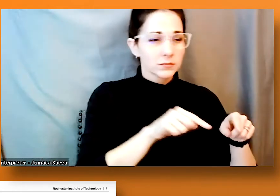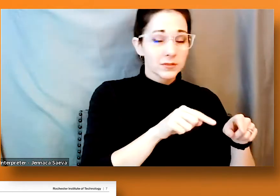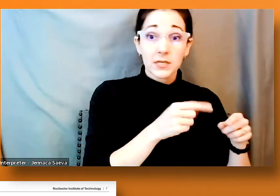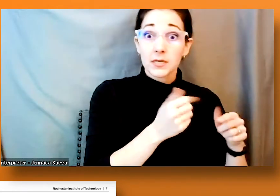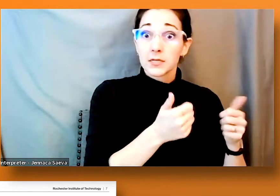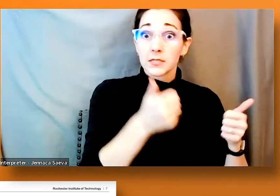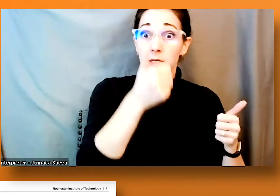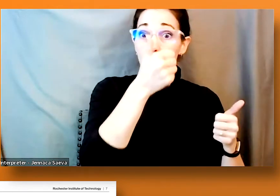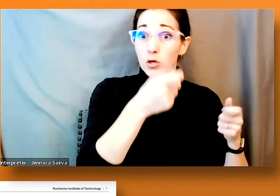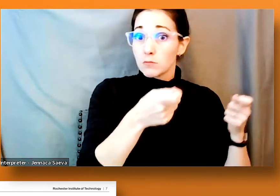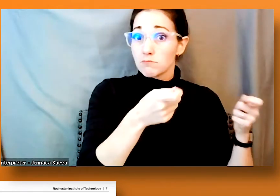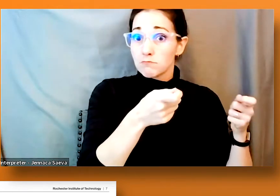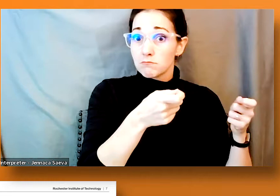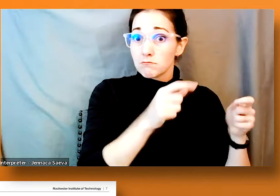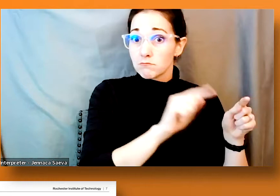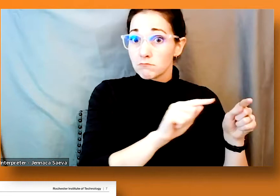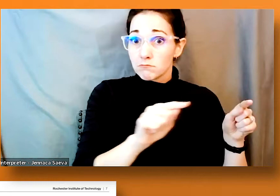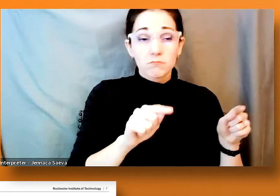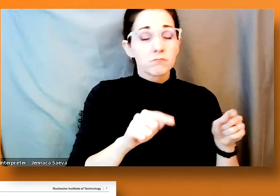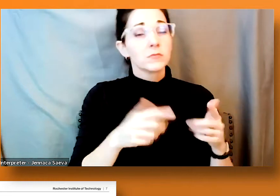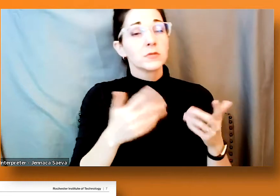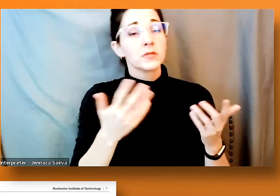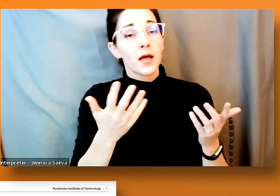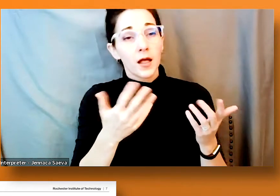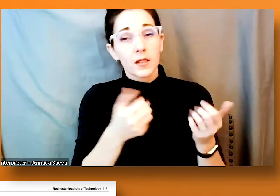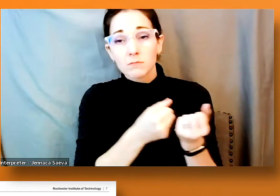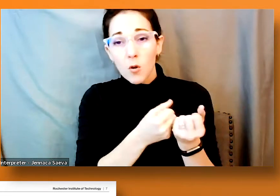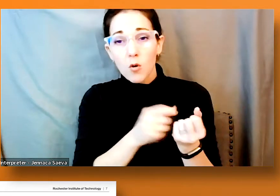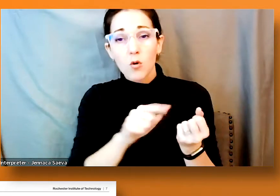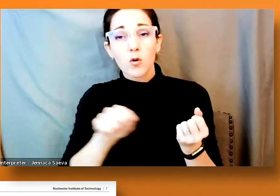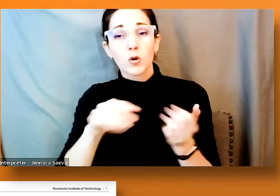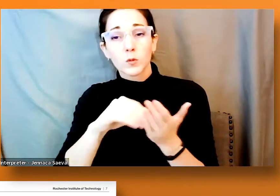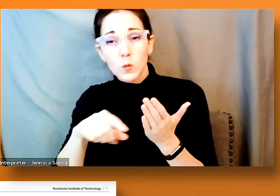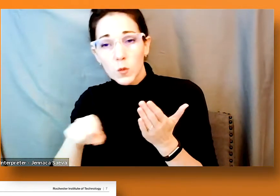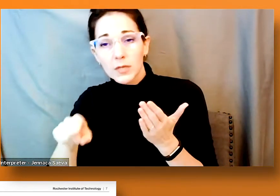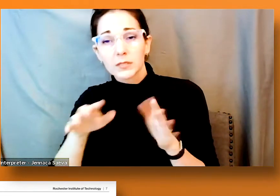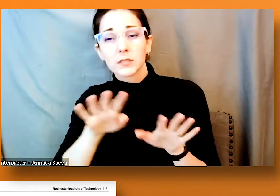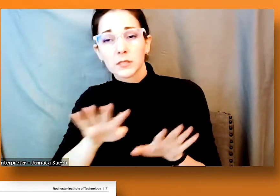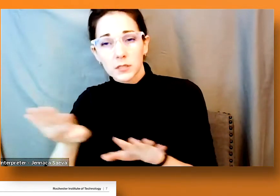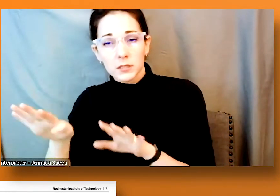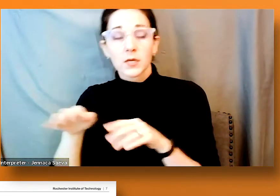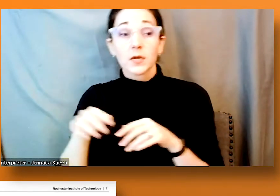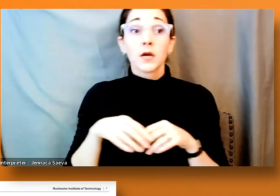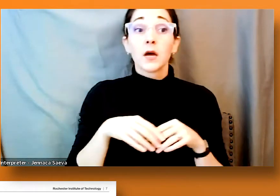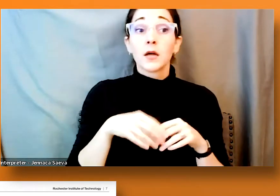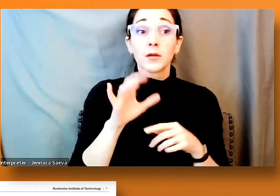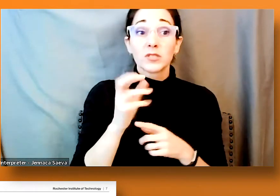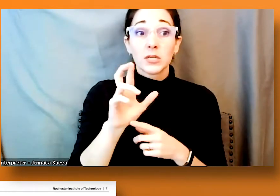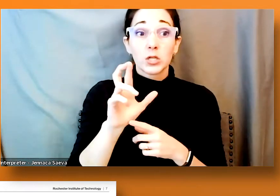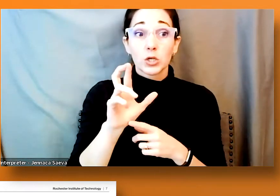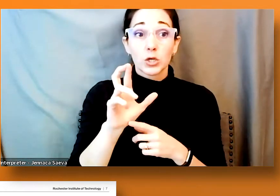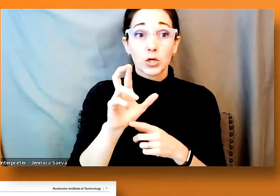and then the benefits. Under the senior personnel, you may see